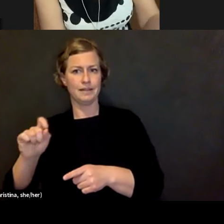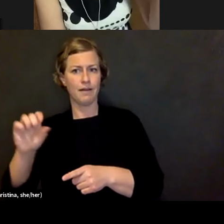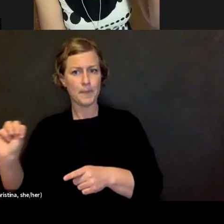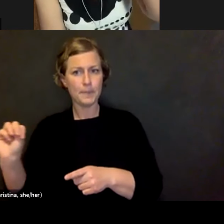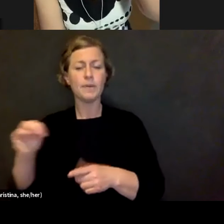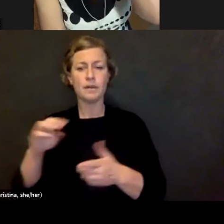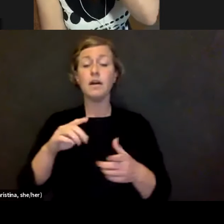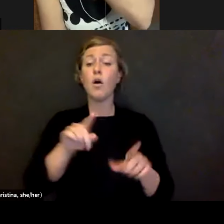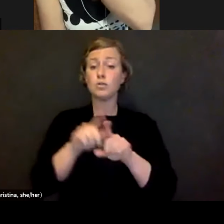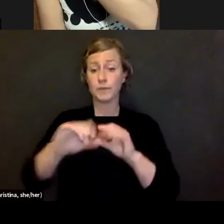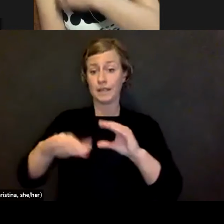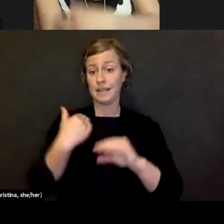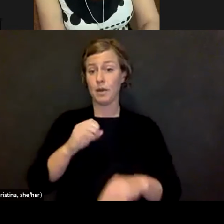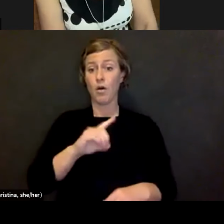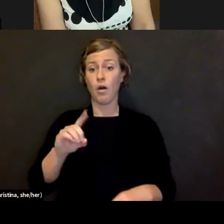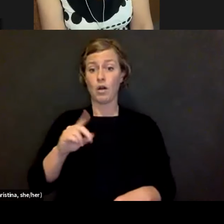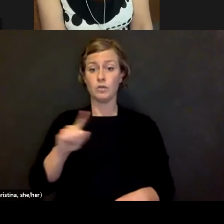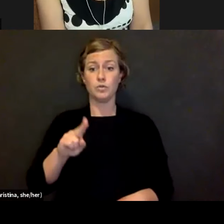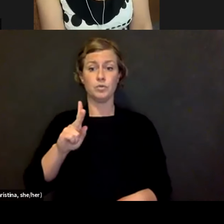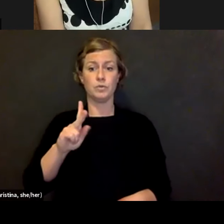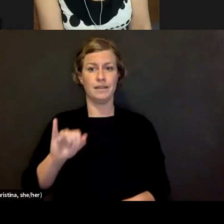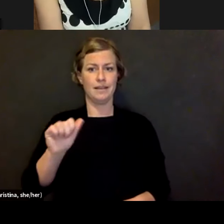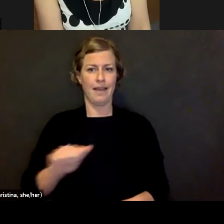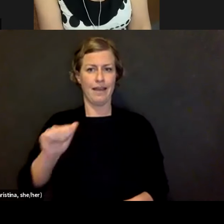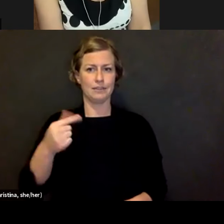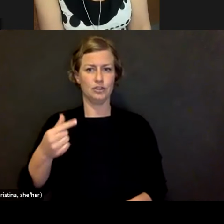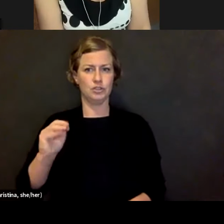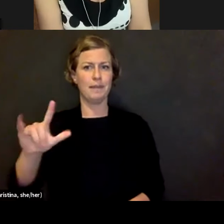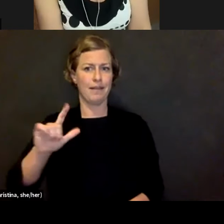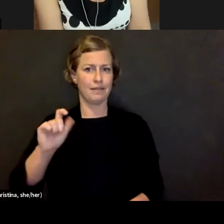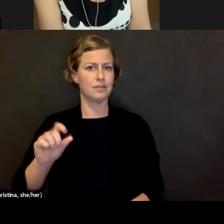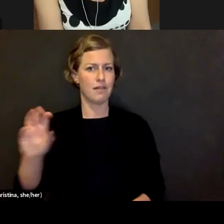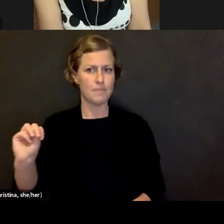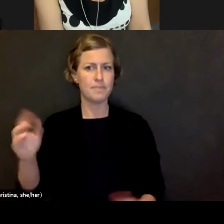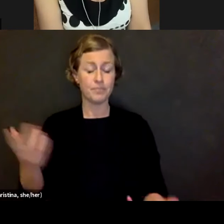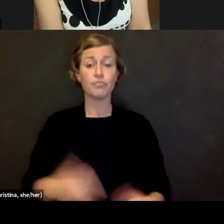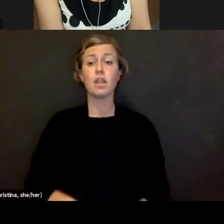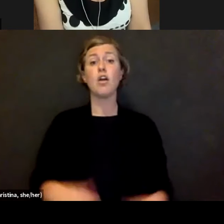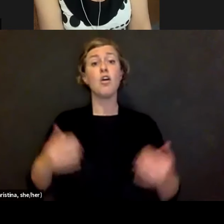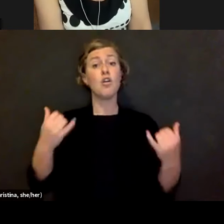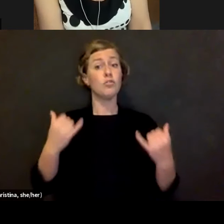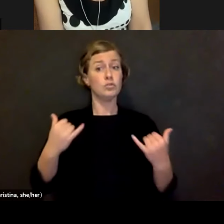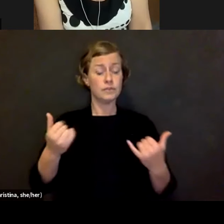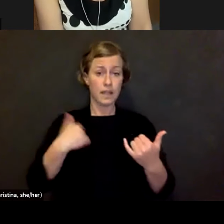anything that I write usually starts out on facebook and then it gets transcribed over to there and you can